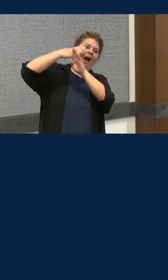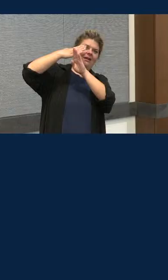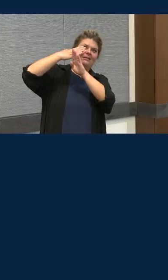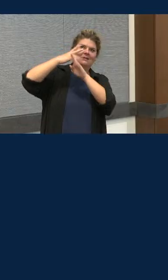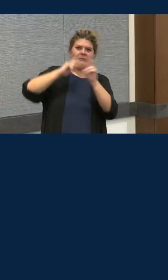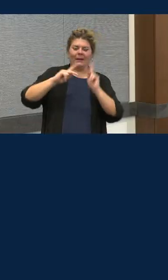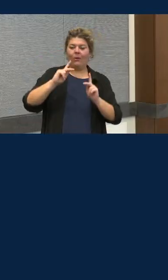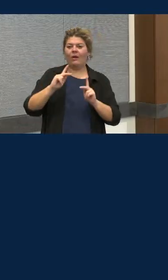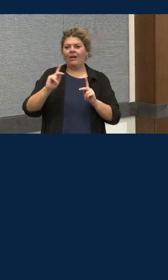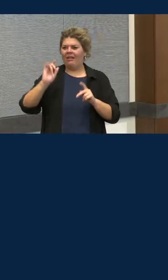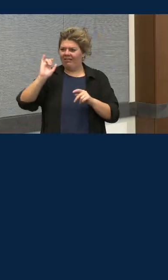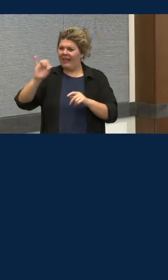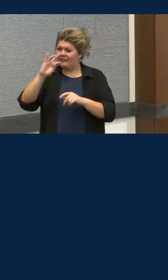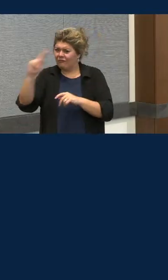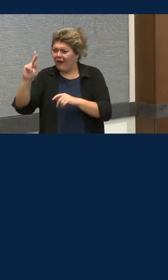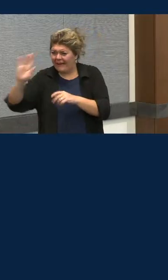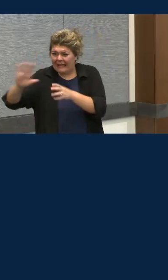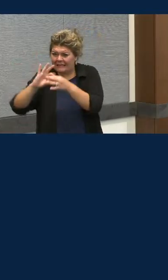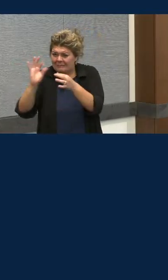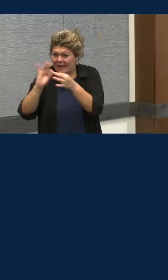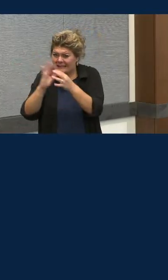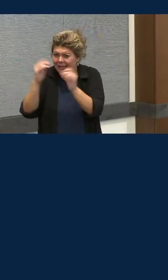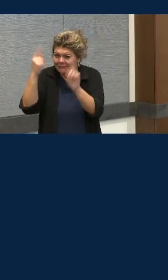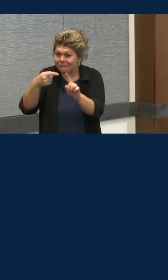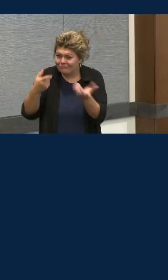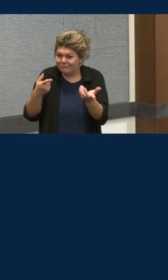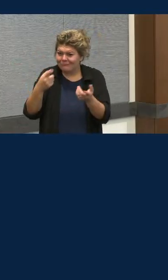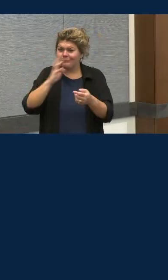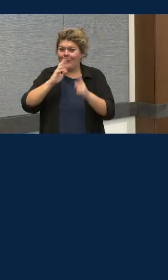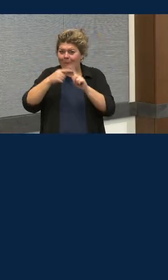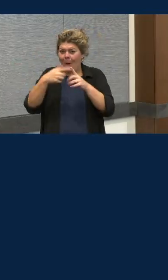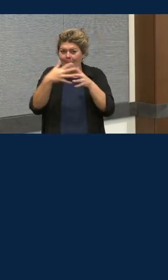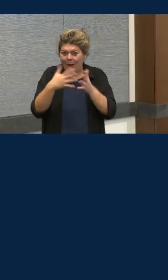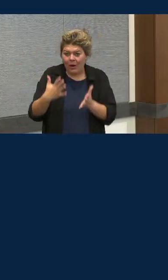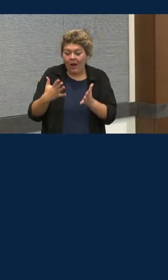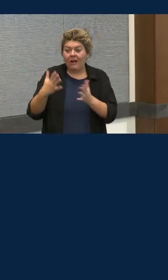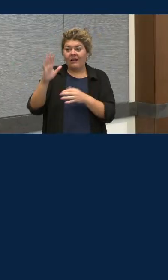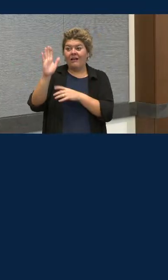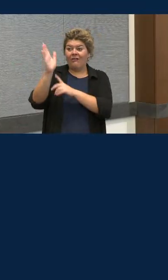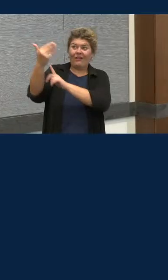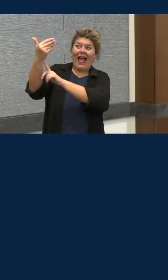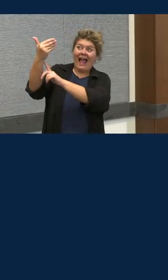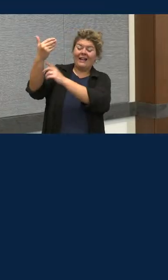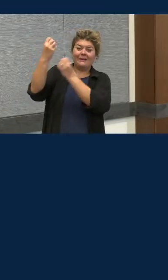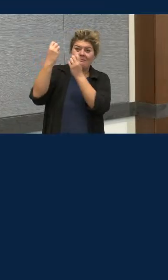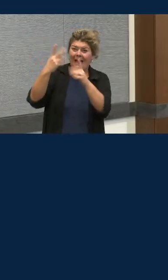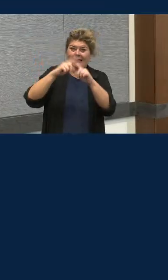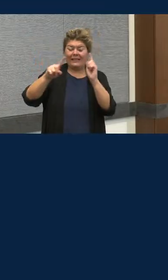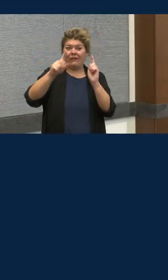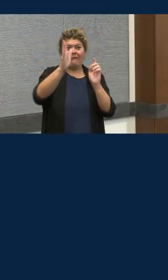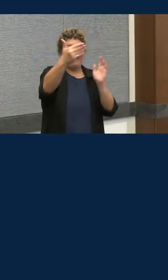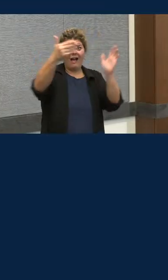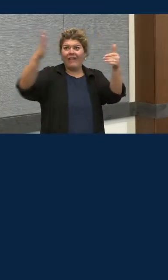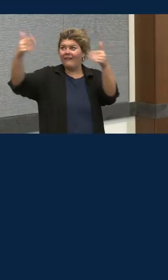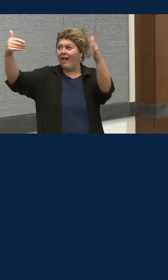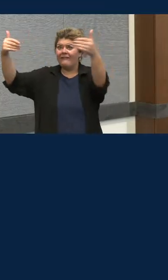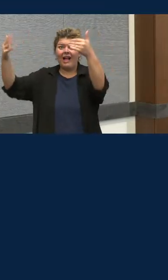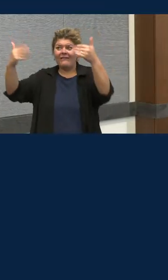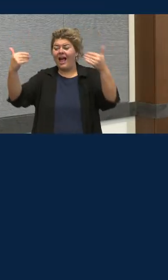commentary on America. So you get flags in a variety of places